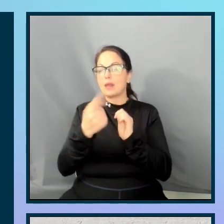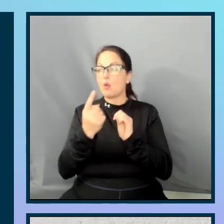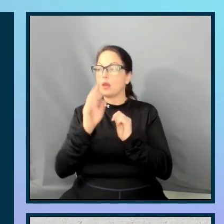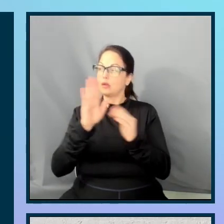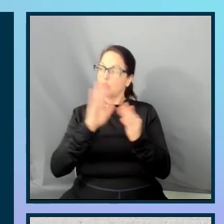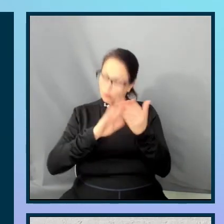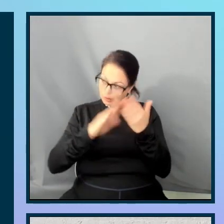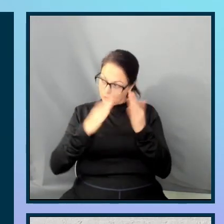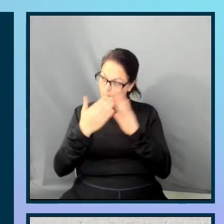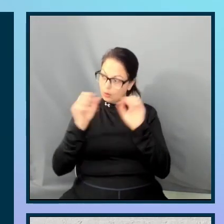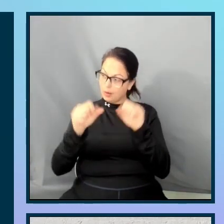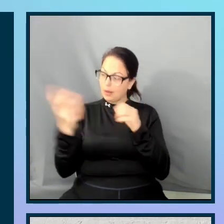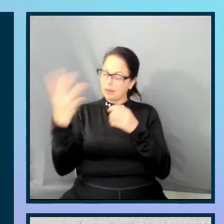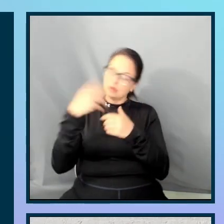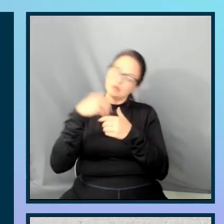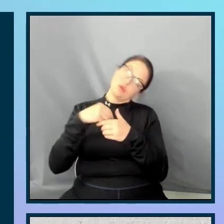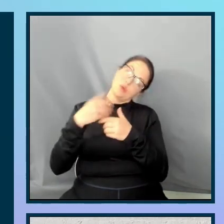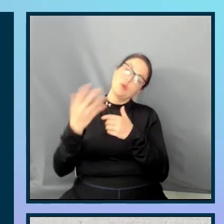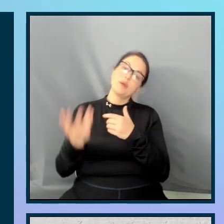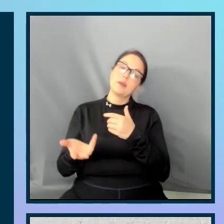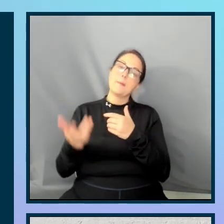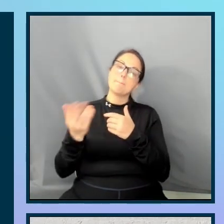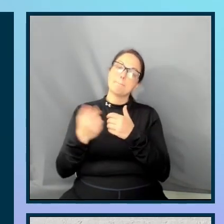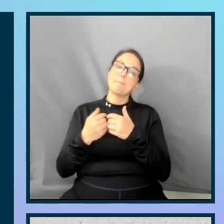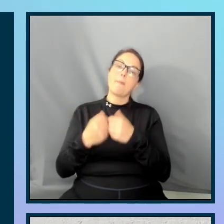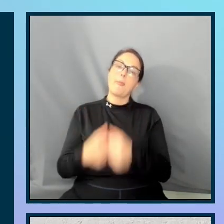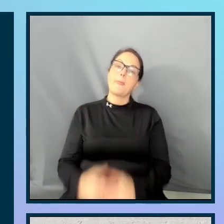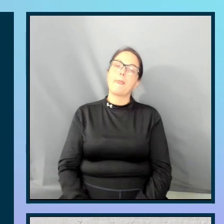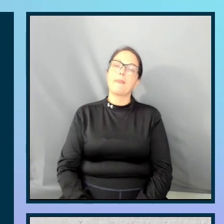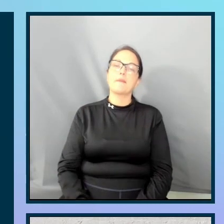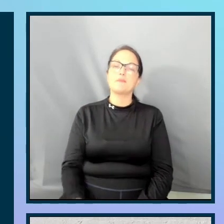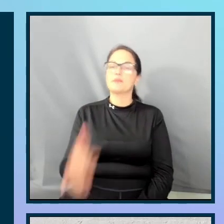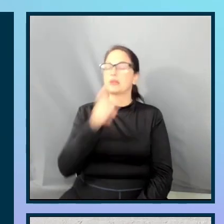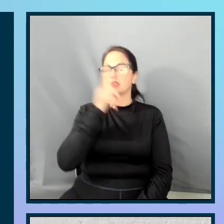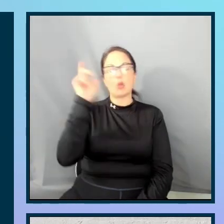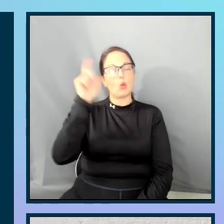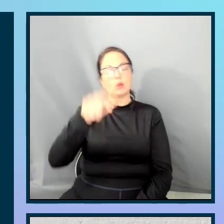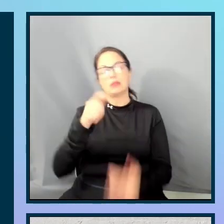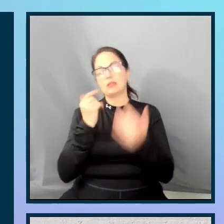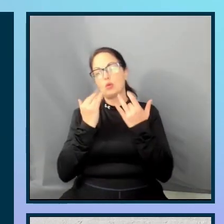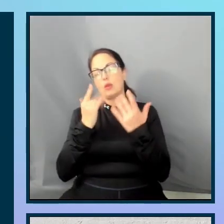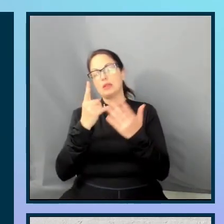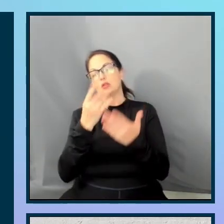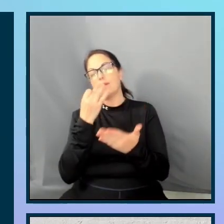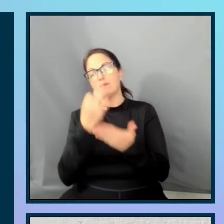can join our efforts in no time, no need to wait until you have funding to get help,